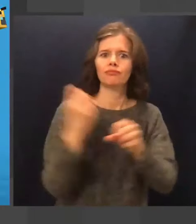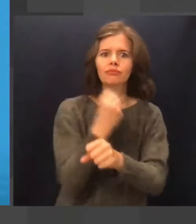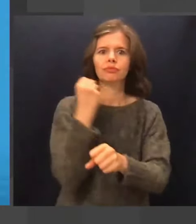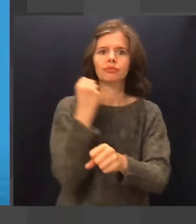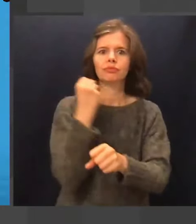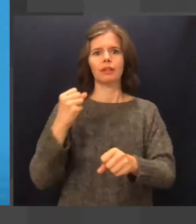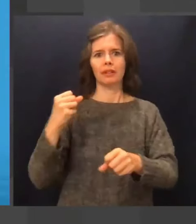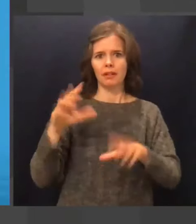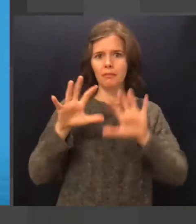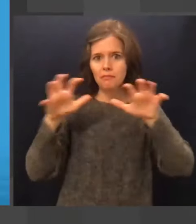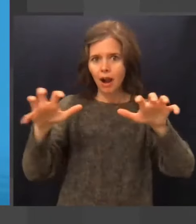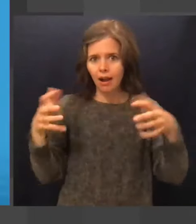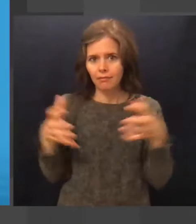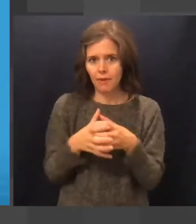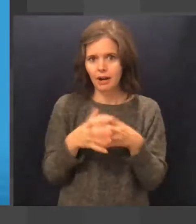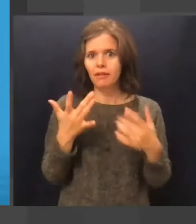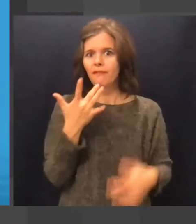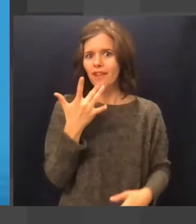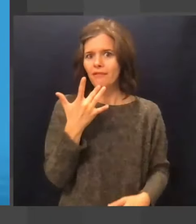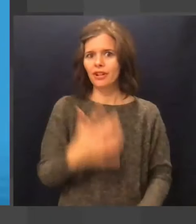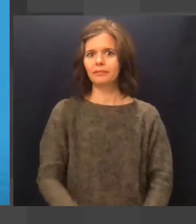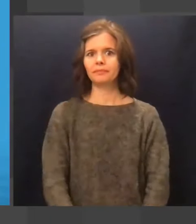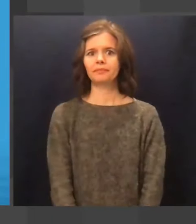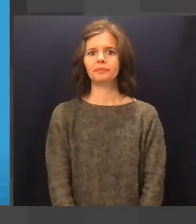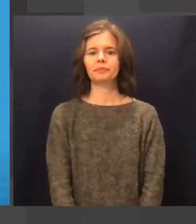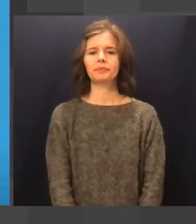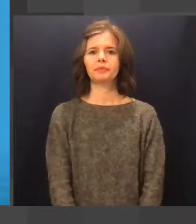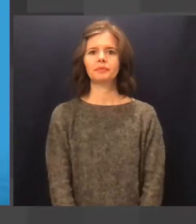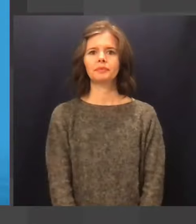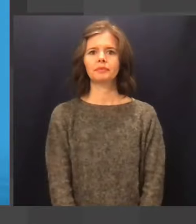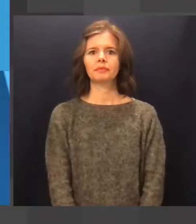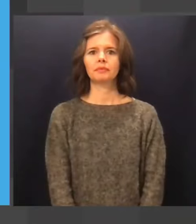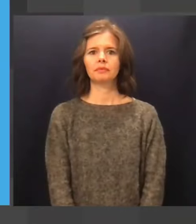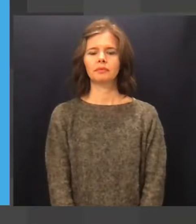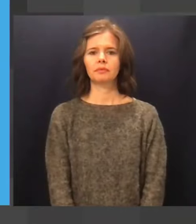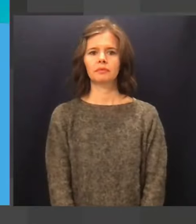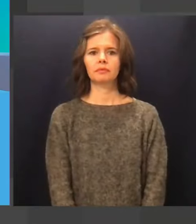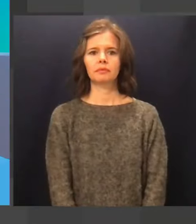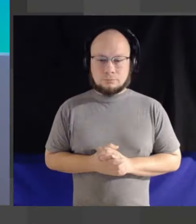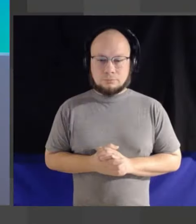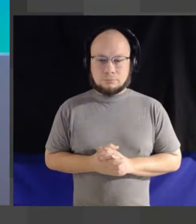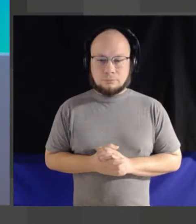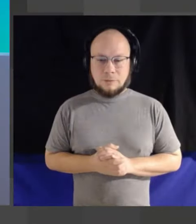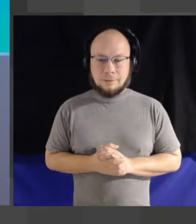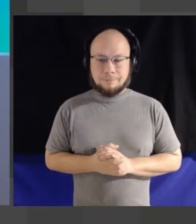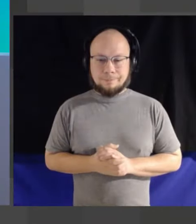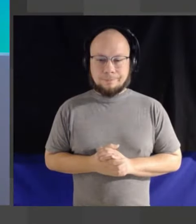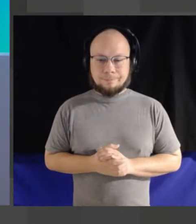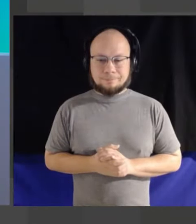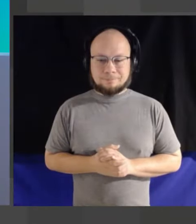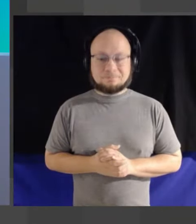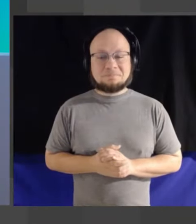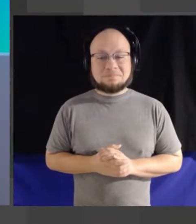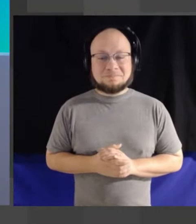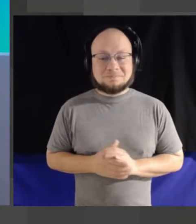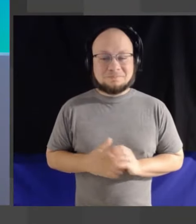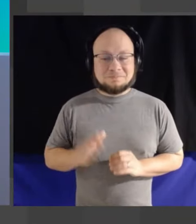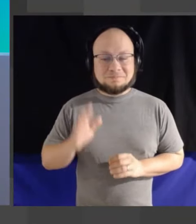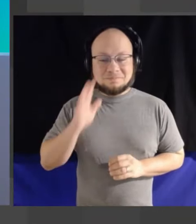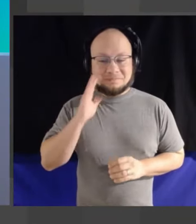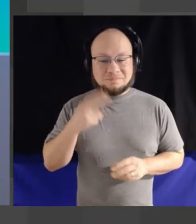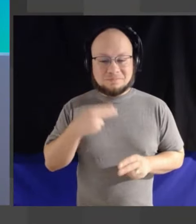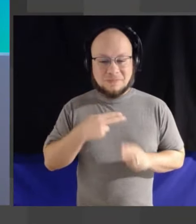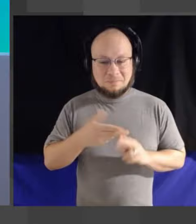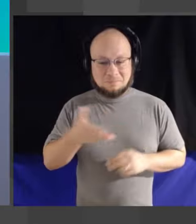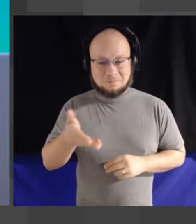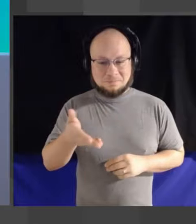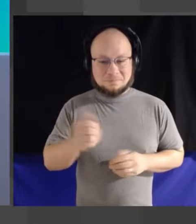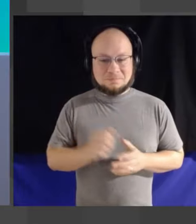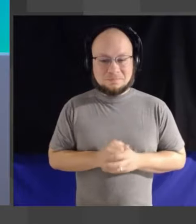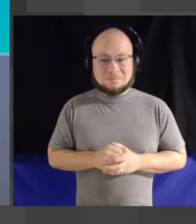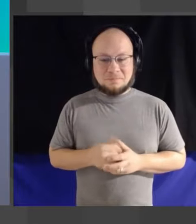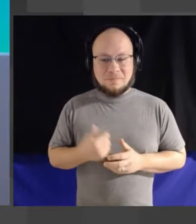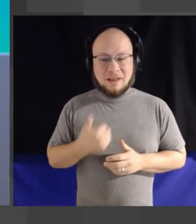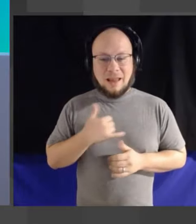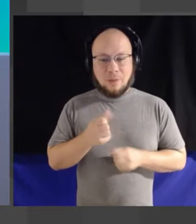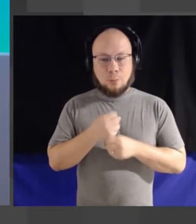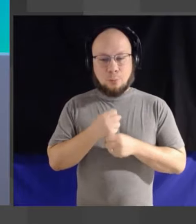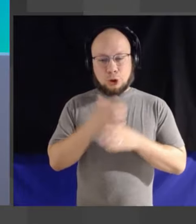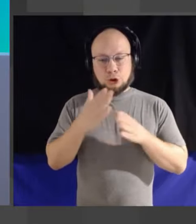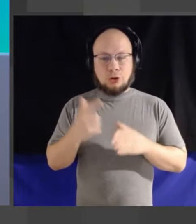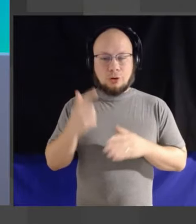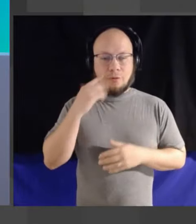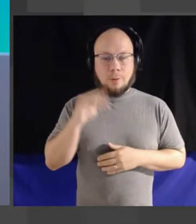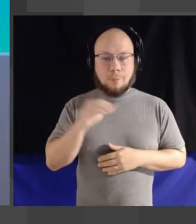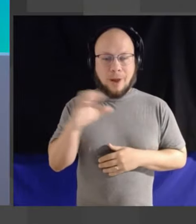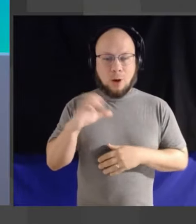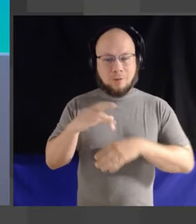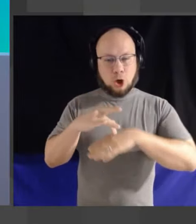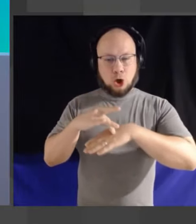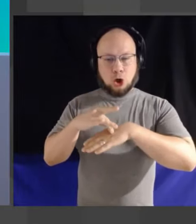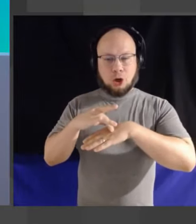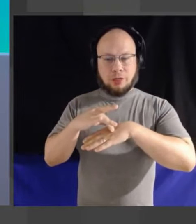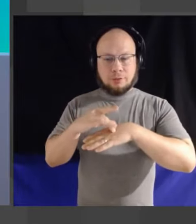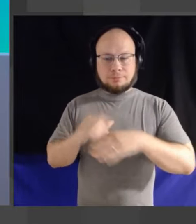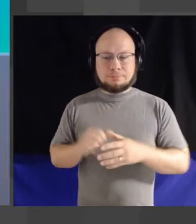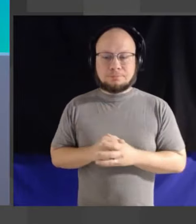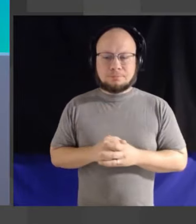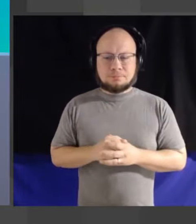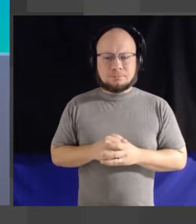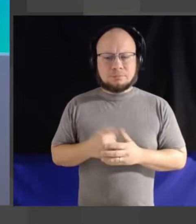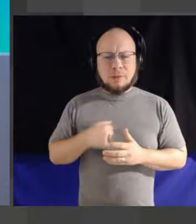DREAMING OF VICTORY FOR YOUR